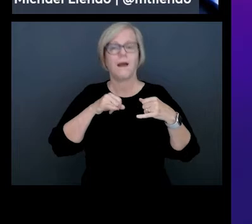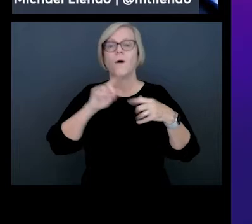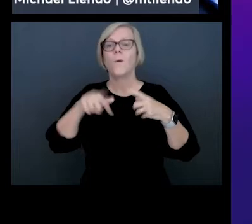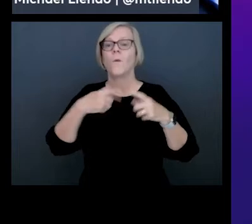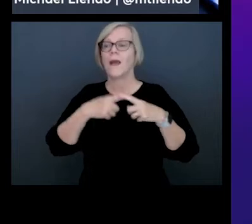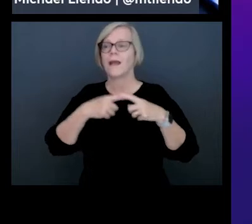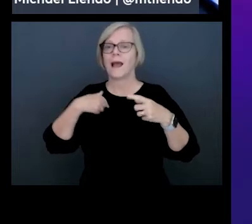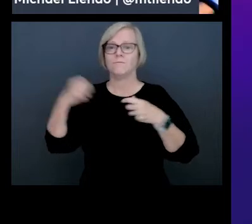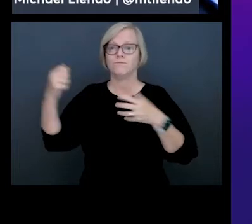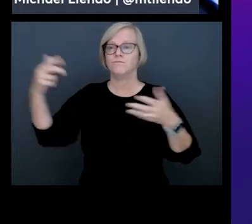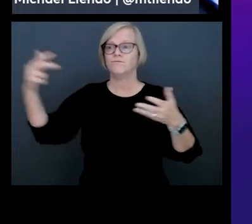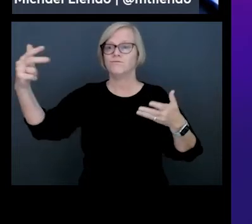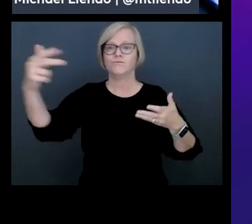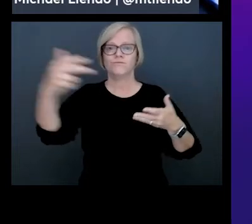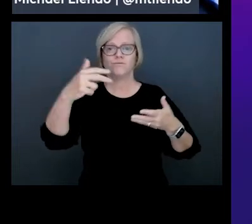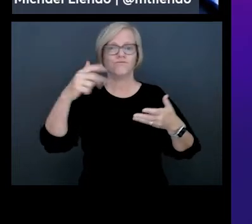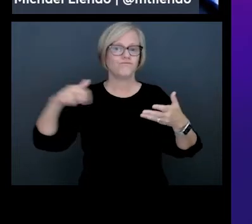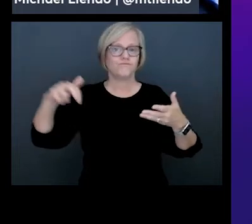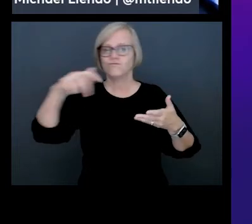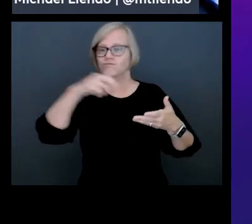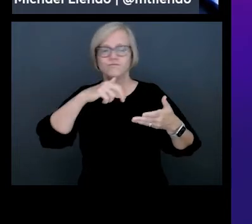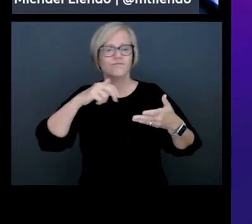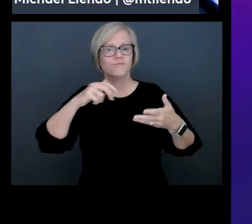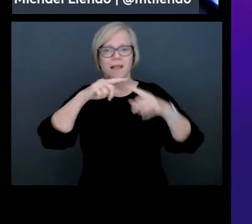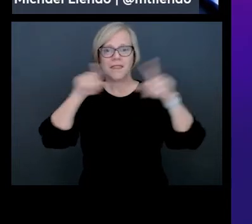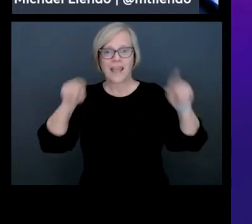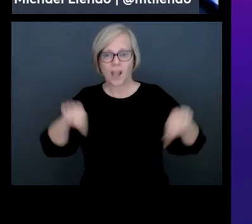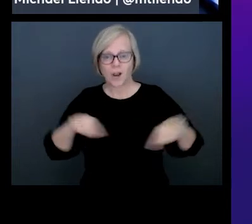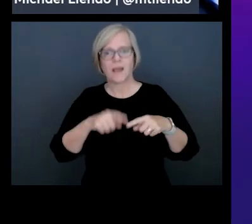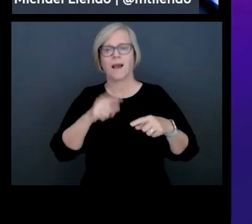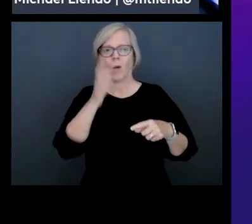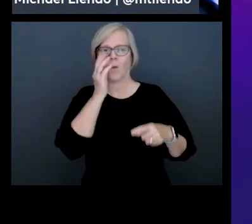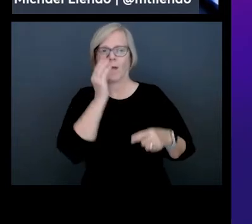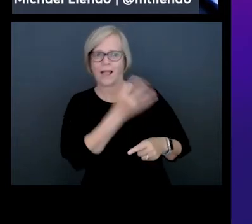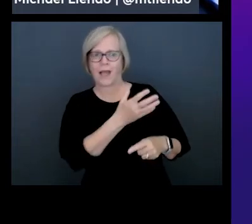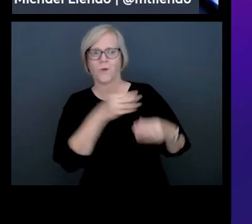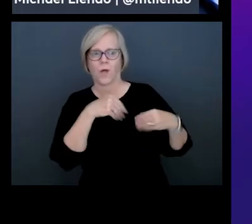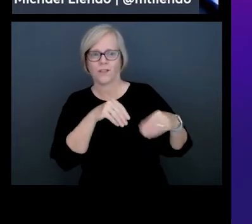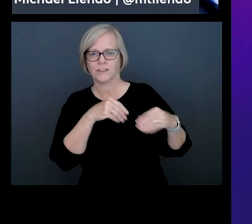then go ahead and let the storefront know, hey, Michael's close by.